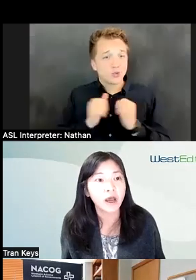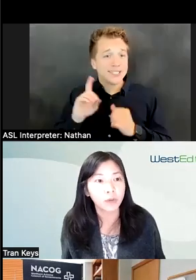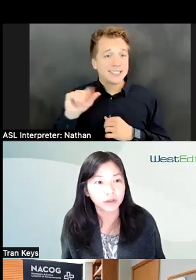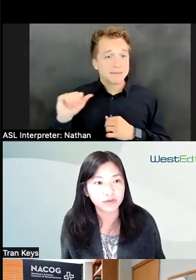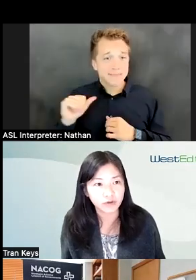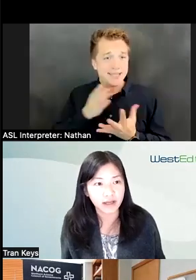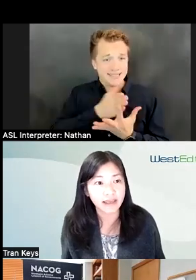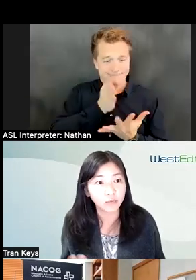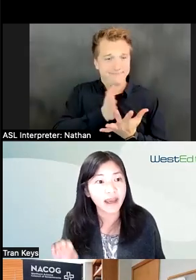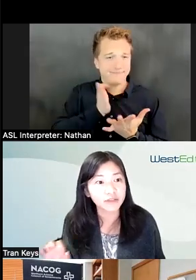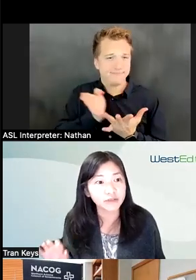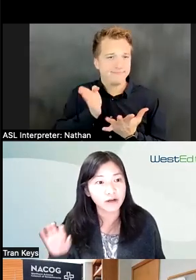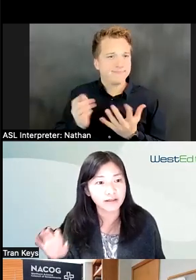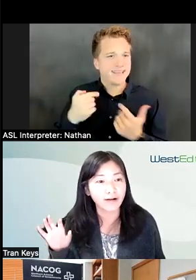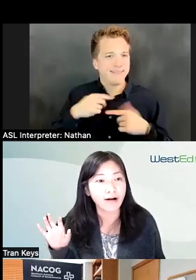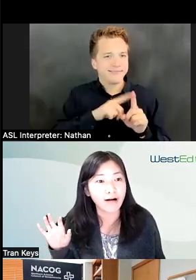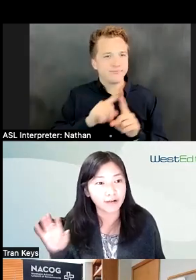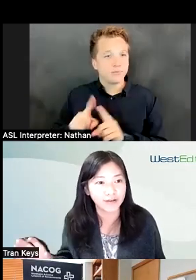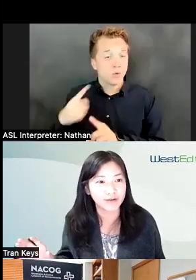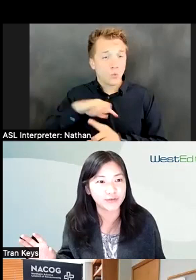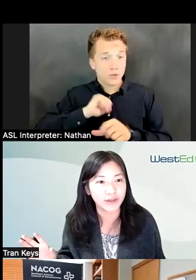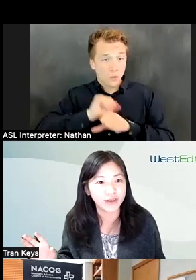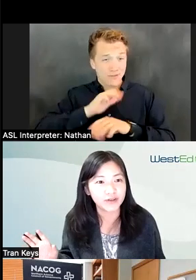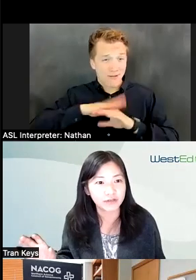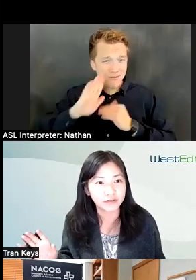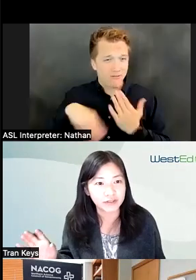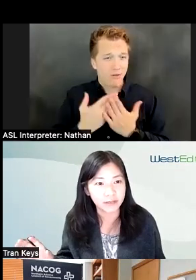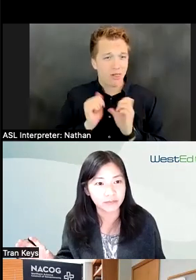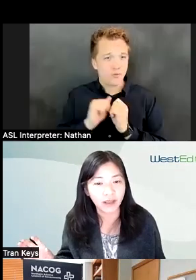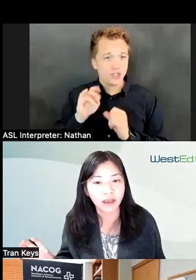So, multiple strands, and we actually worked on all of those with Jennifer's team.